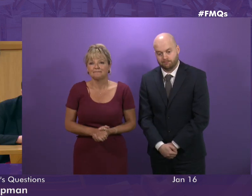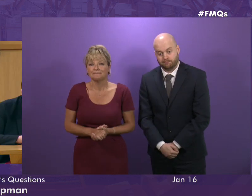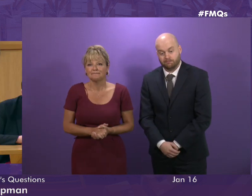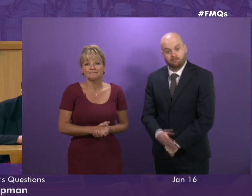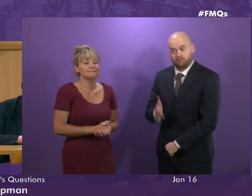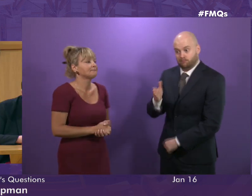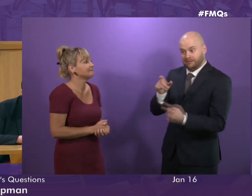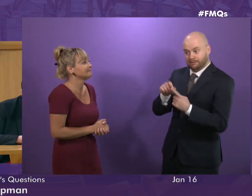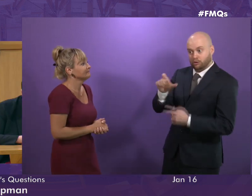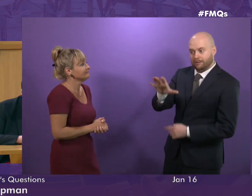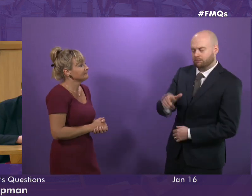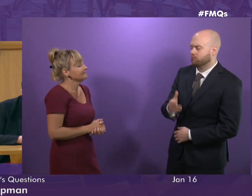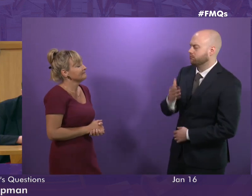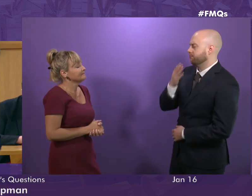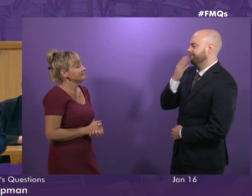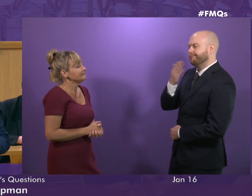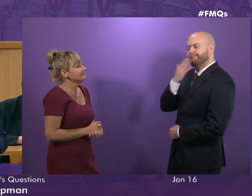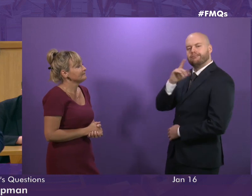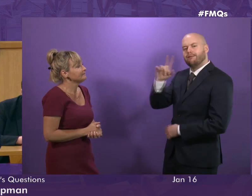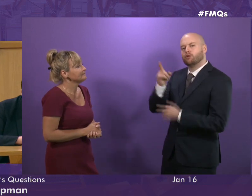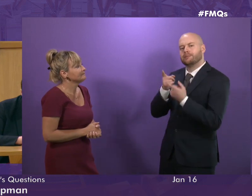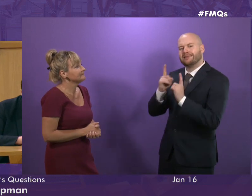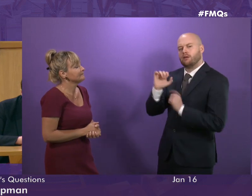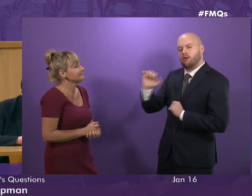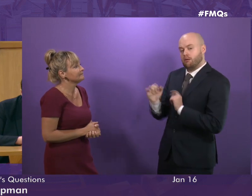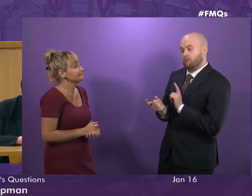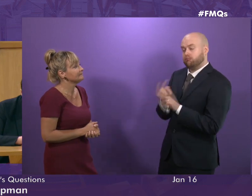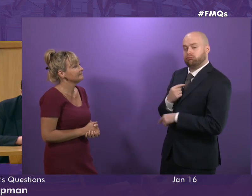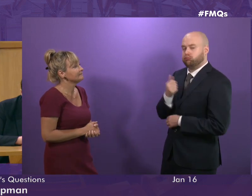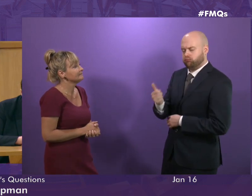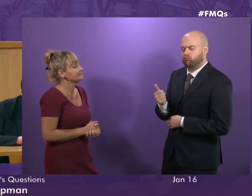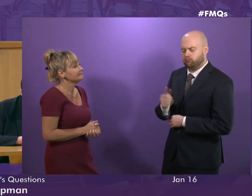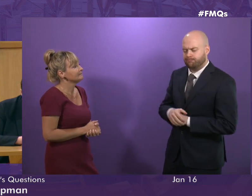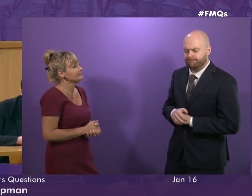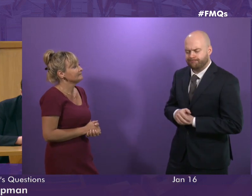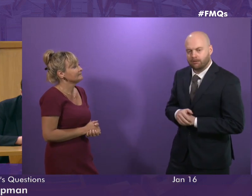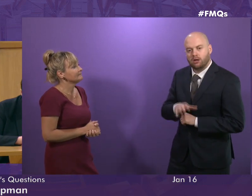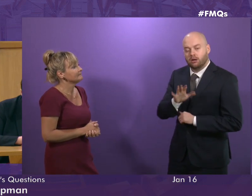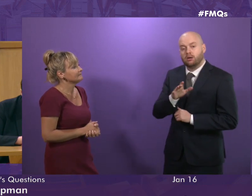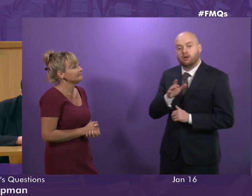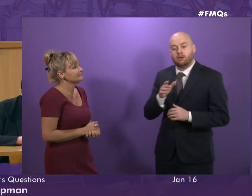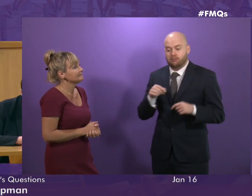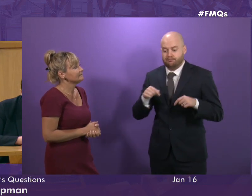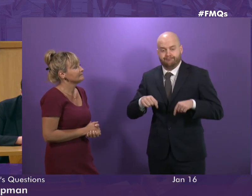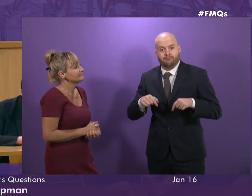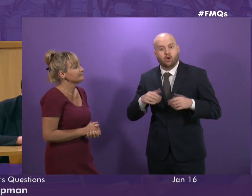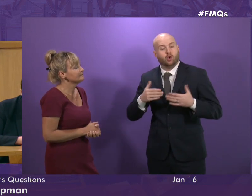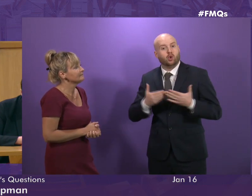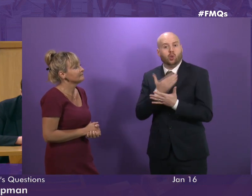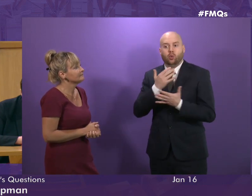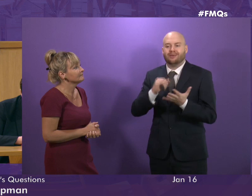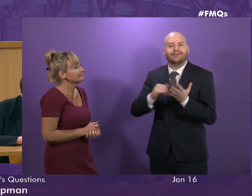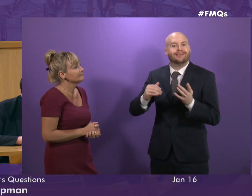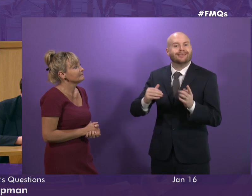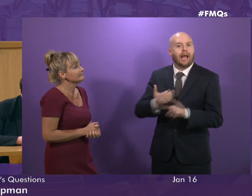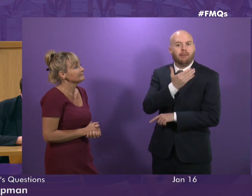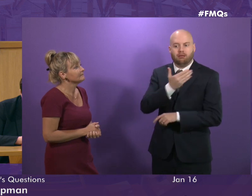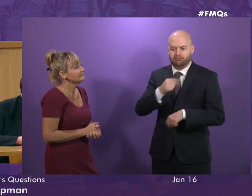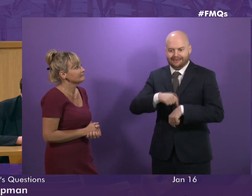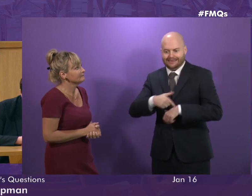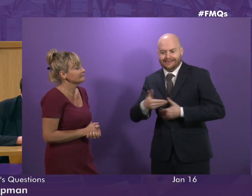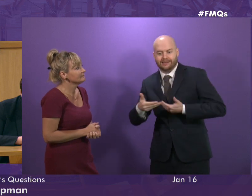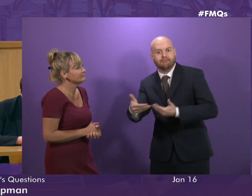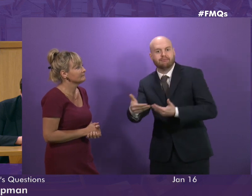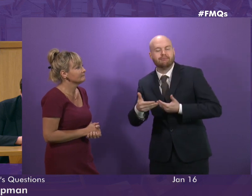At the start of the new salmon season, I reflect on the iconic status of wild salmon in Scotland’s